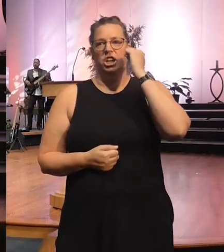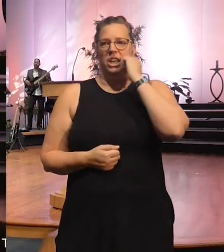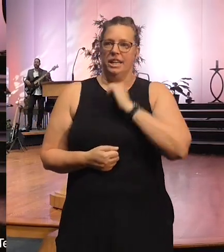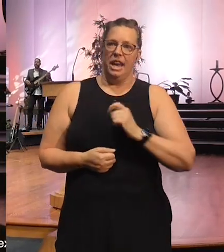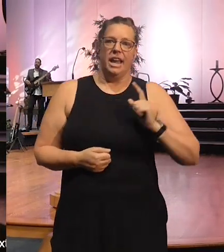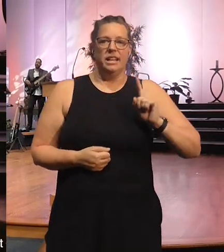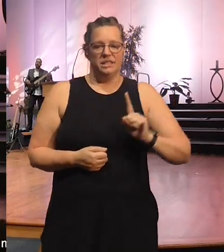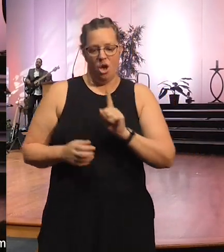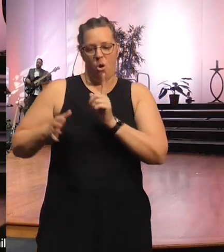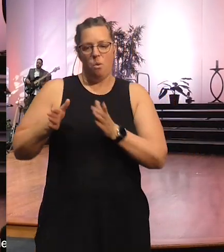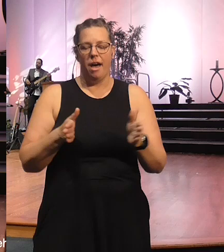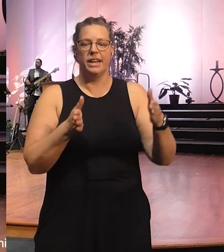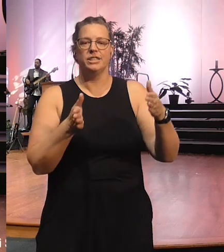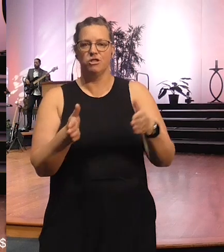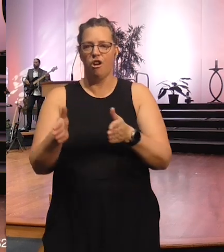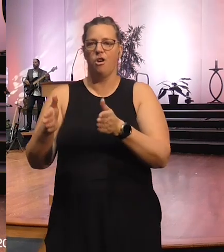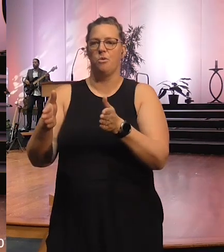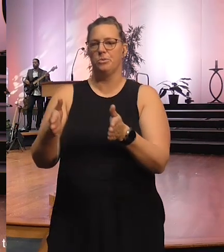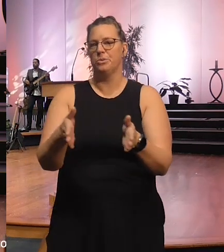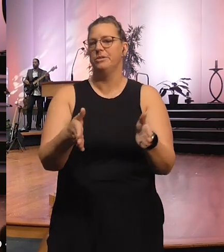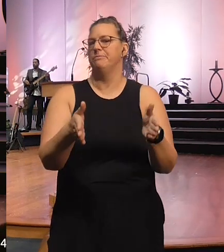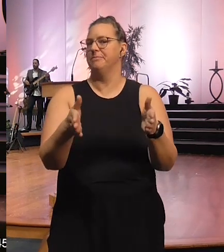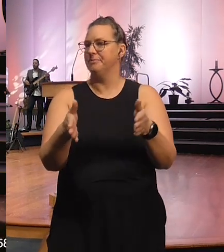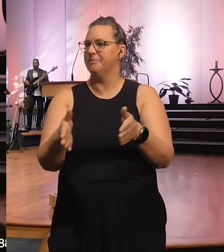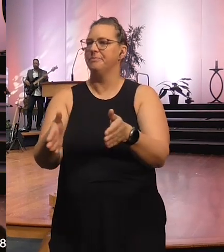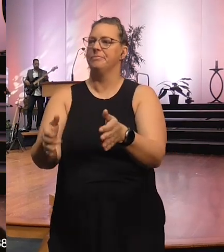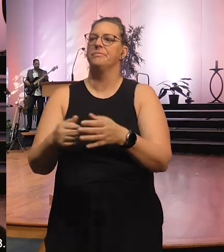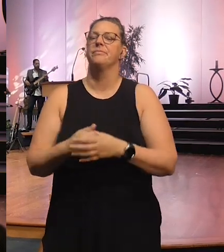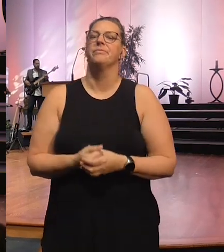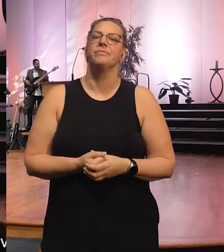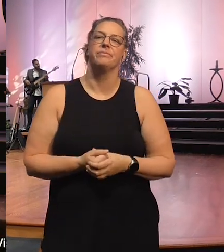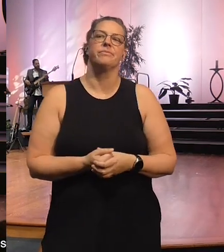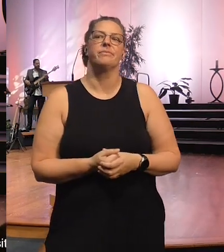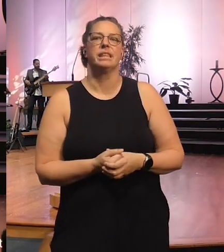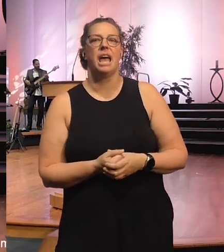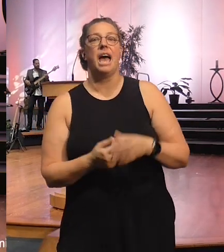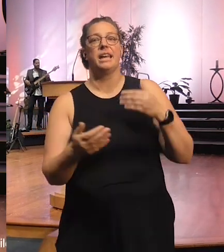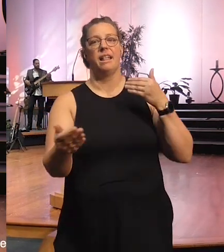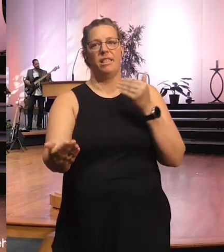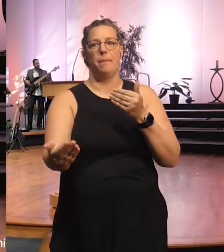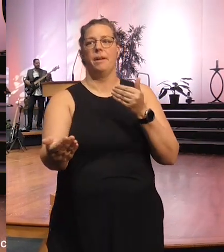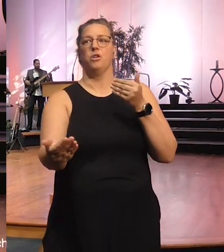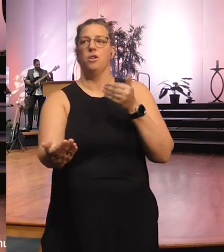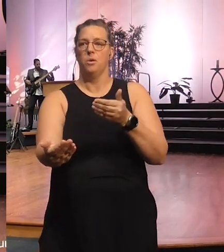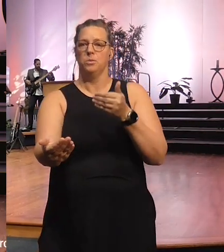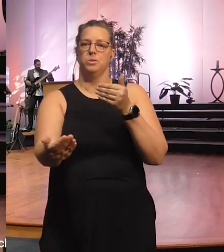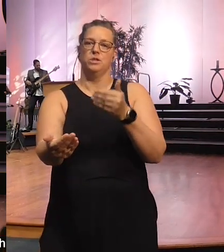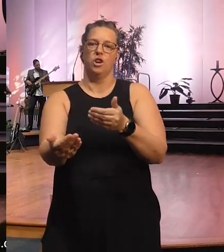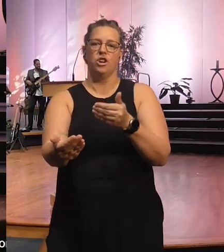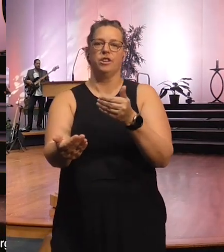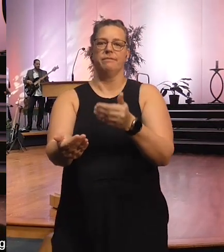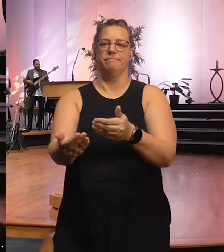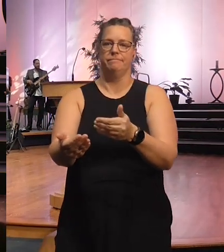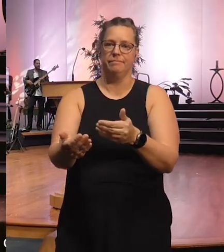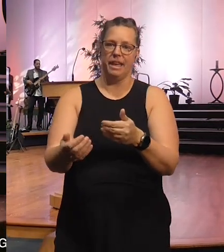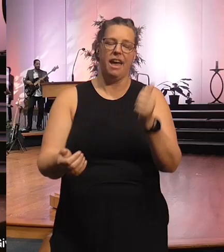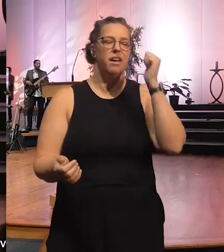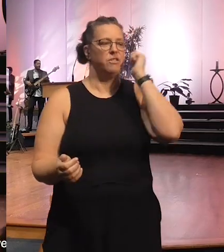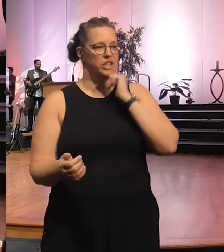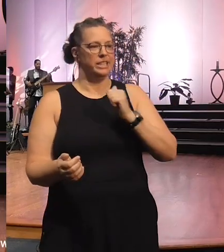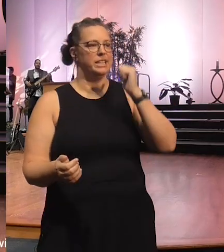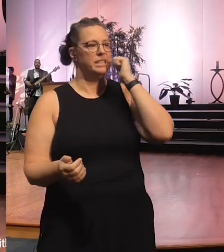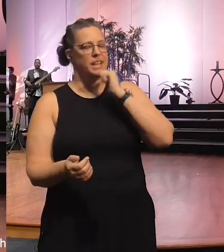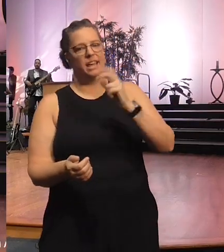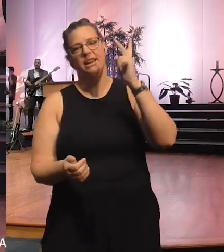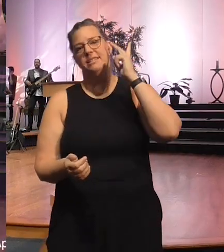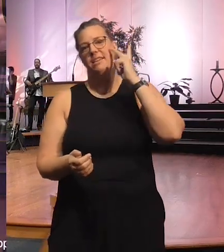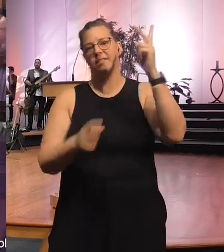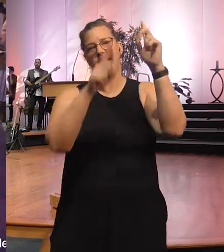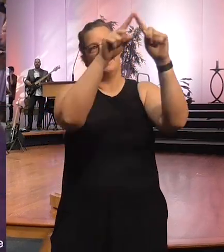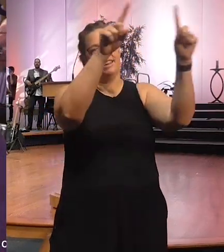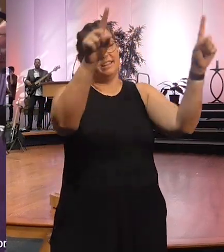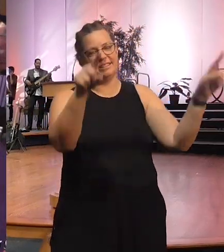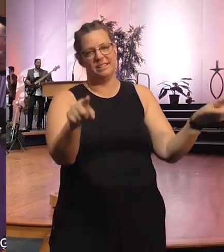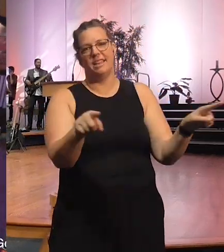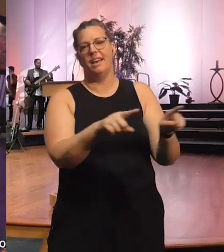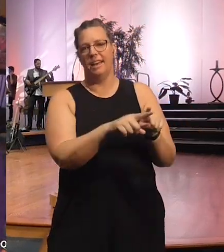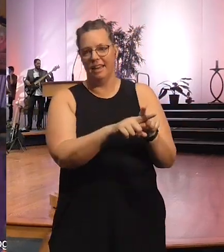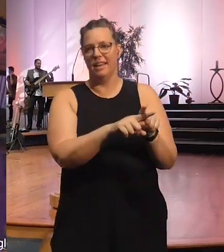winding I get a little bit closer every day is The Faded